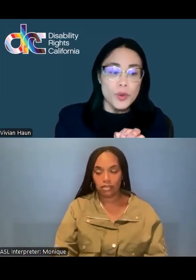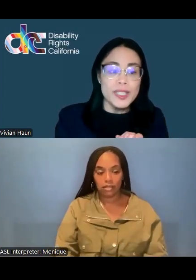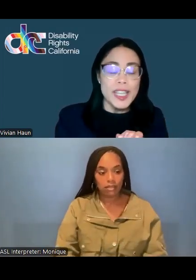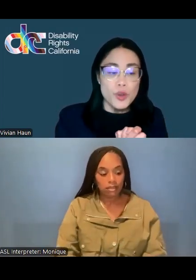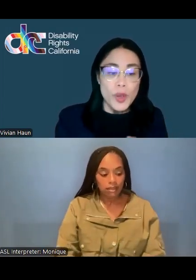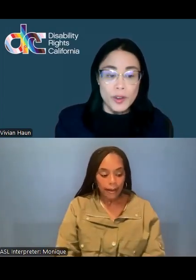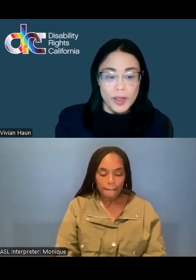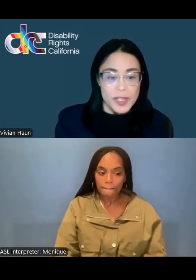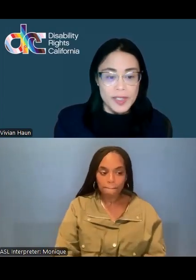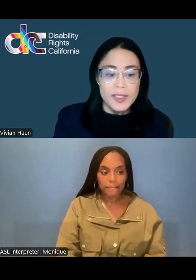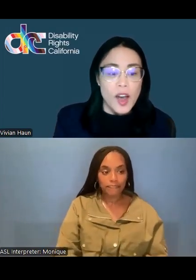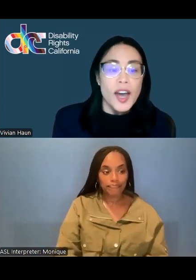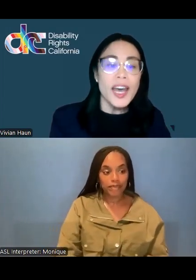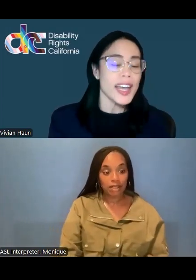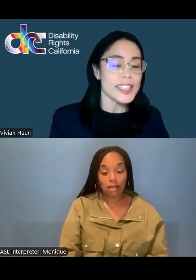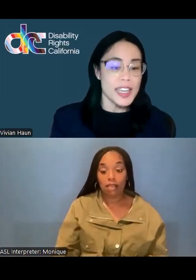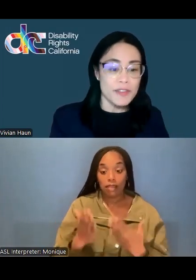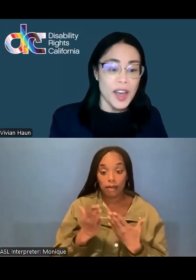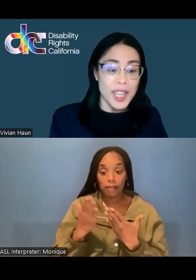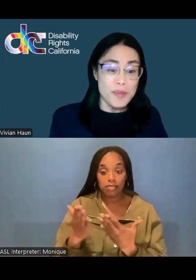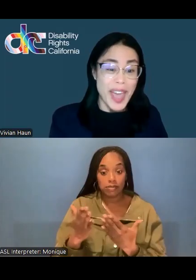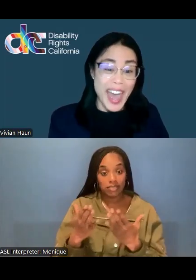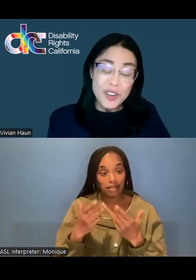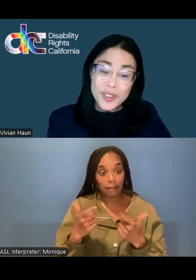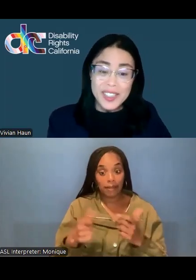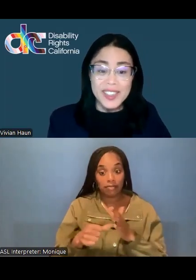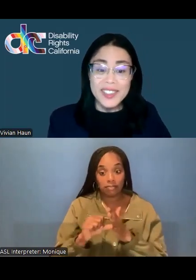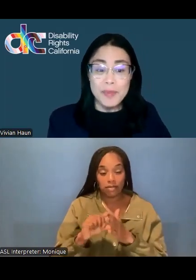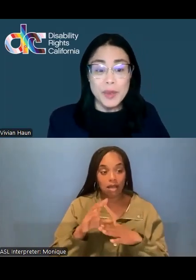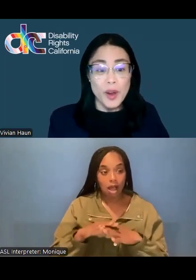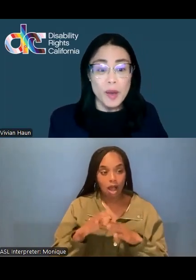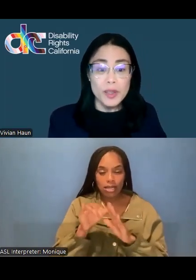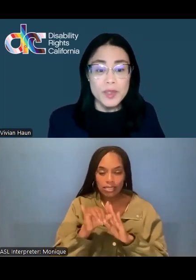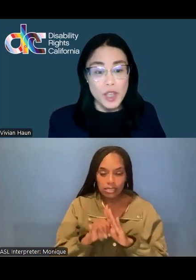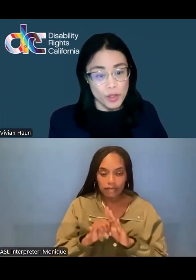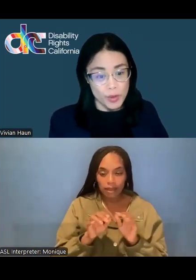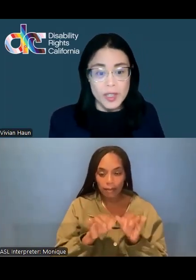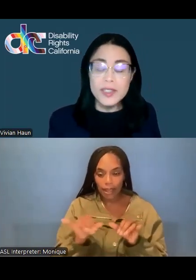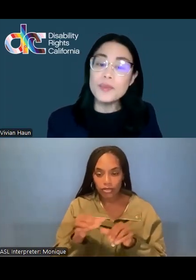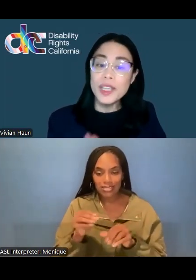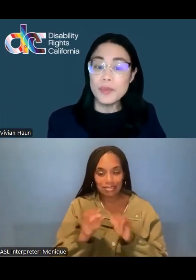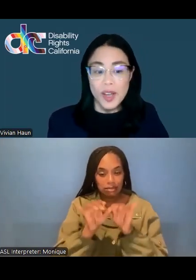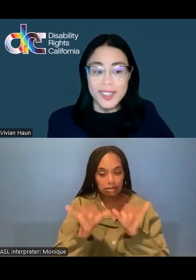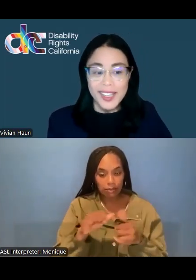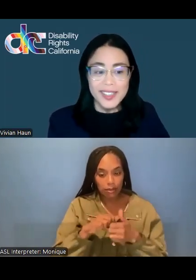puts a greater emphasis on identifying patterns and systemic problems through this complaint process.